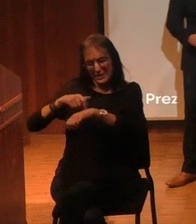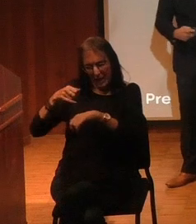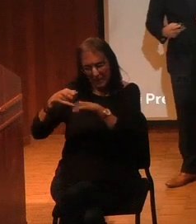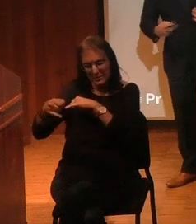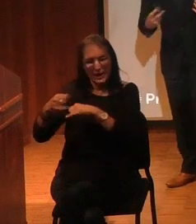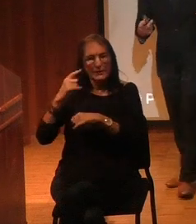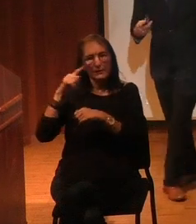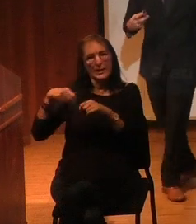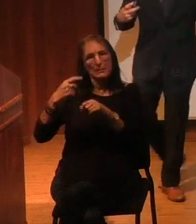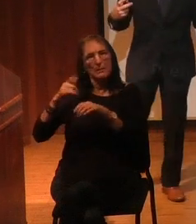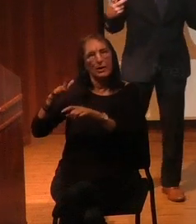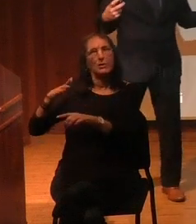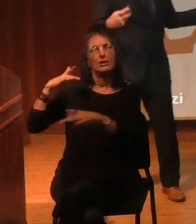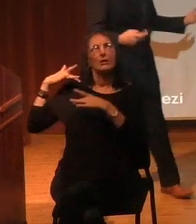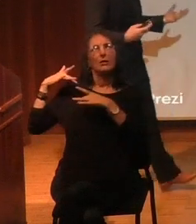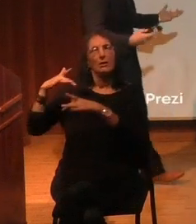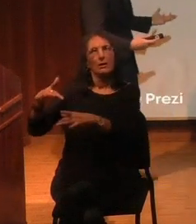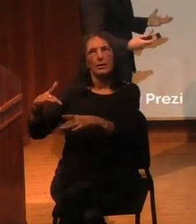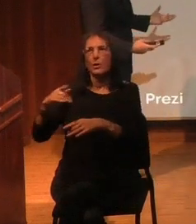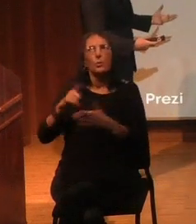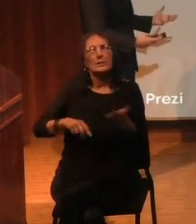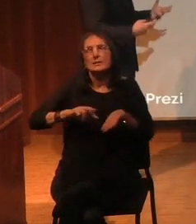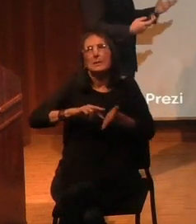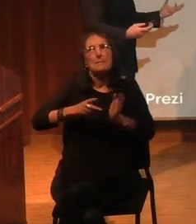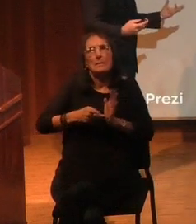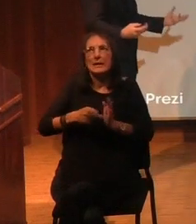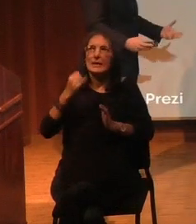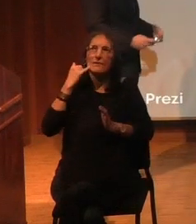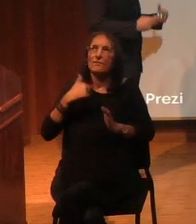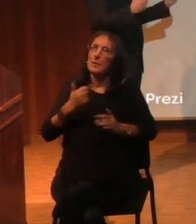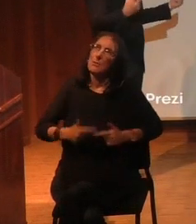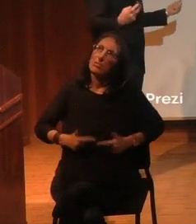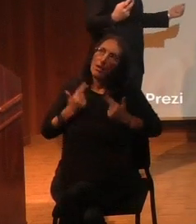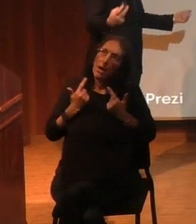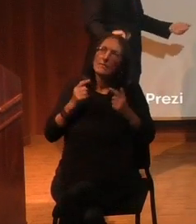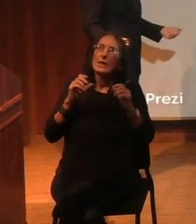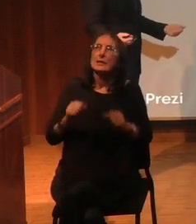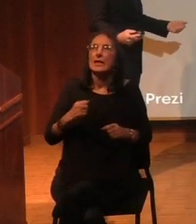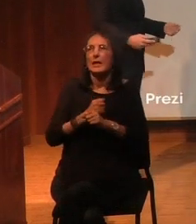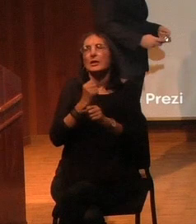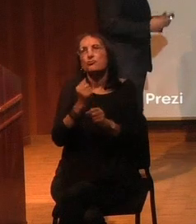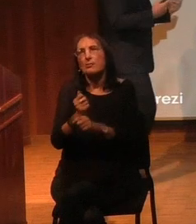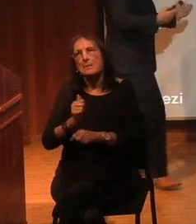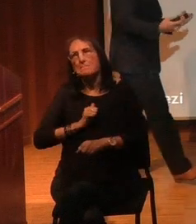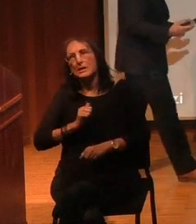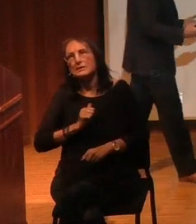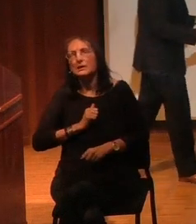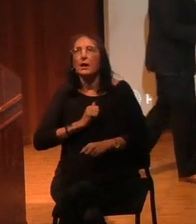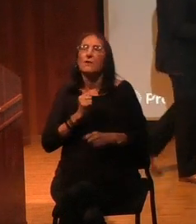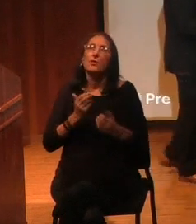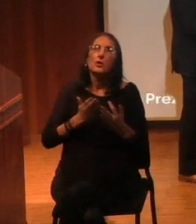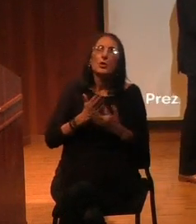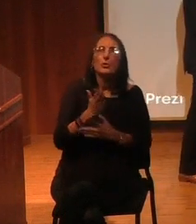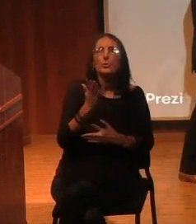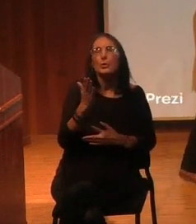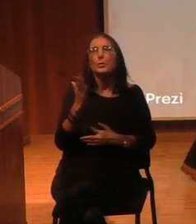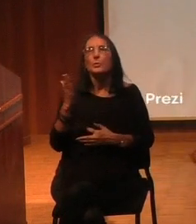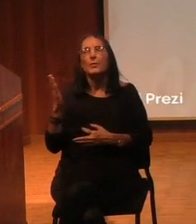thinking about it like what does it mean to be alive? Can we create ourselves through this process